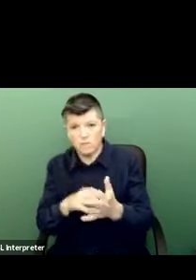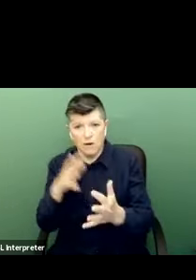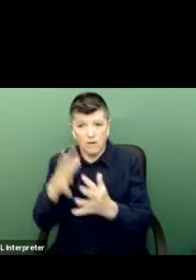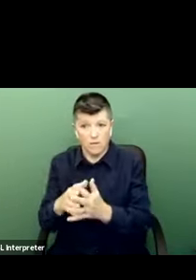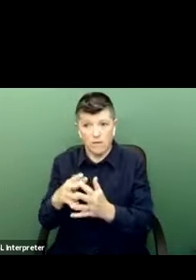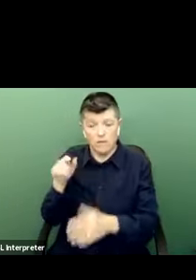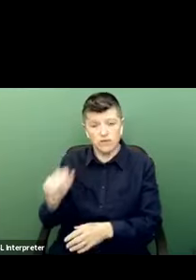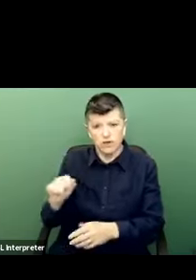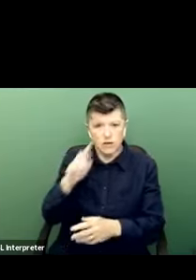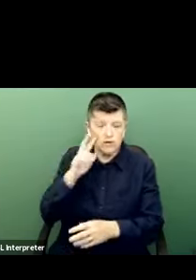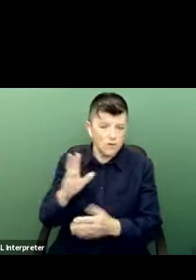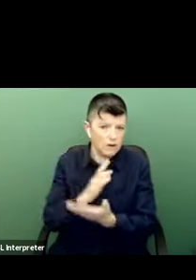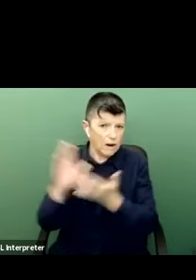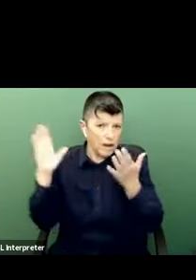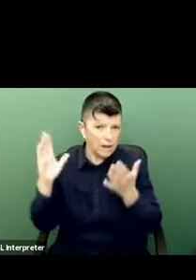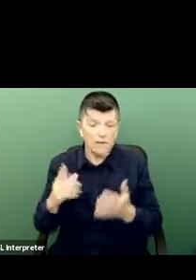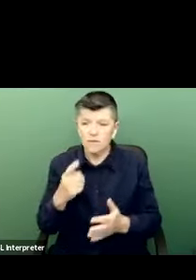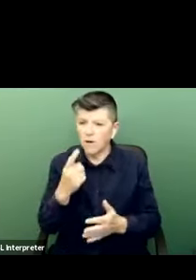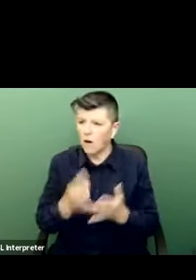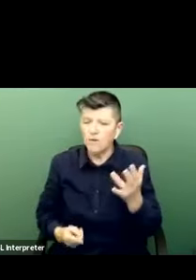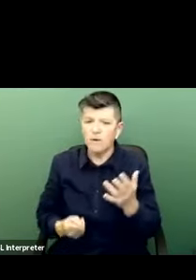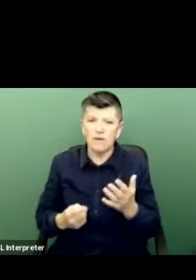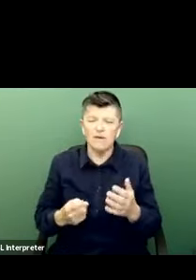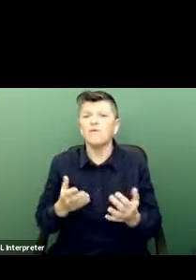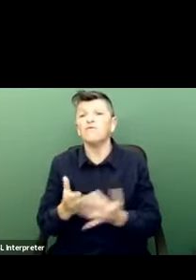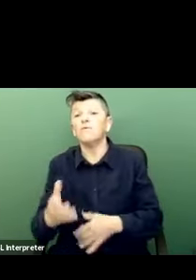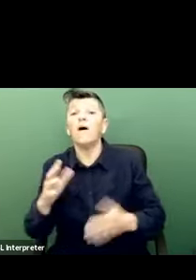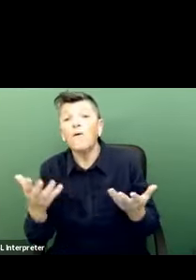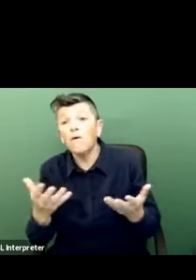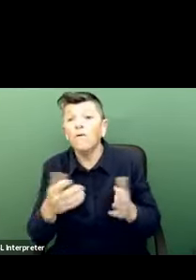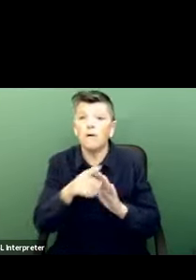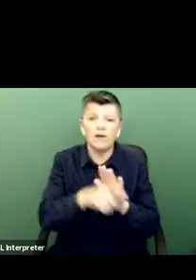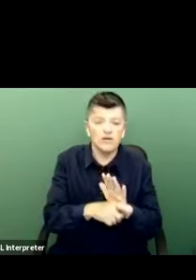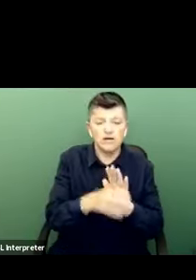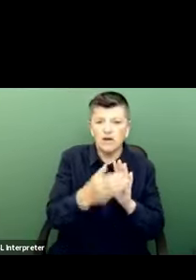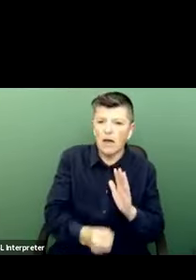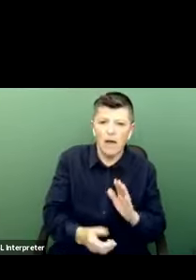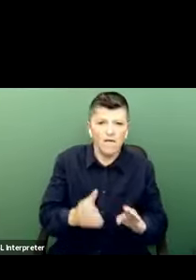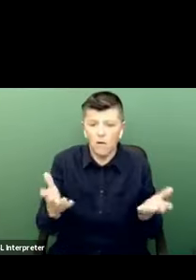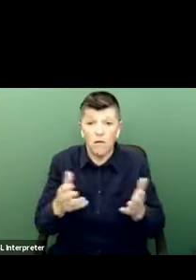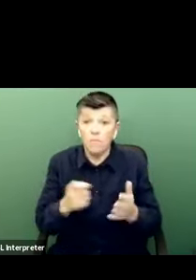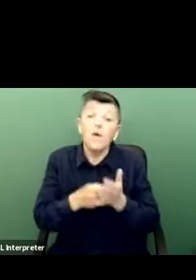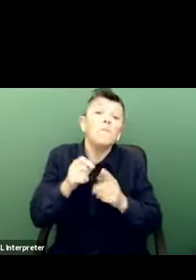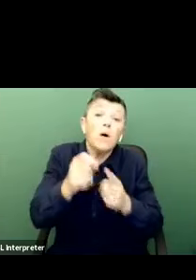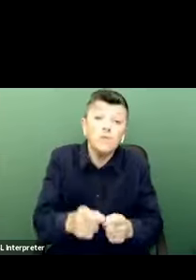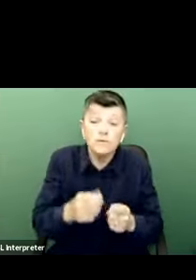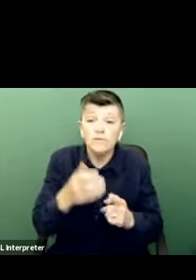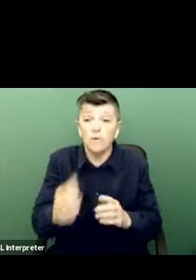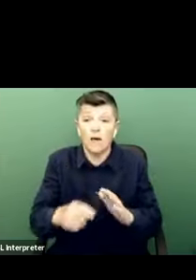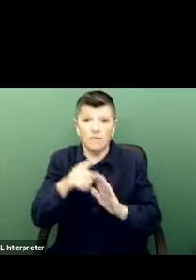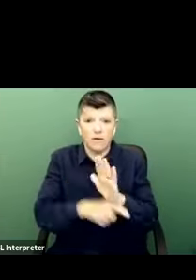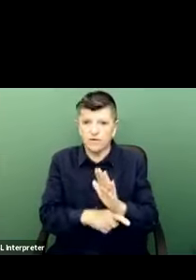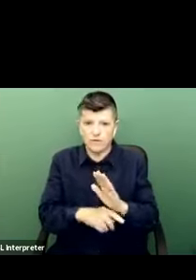can be demanded on strongly moral grounds and this is surely now one of the principle users of human rights